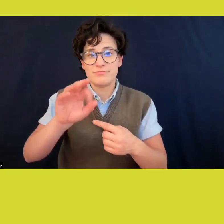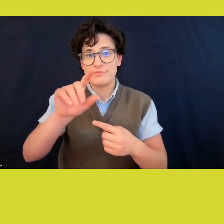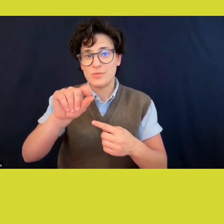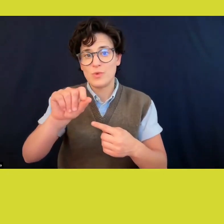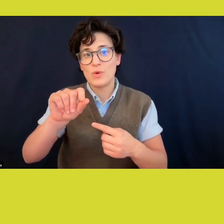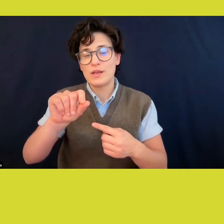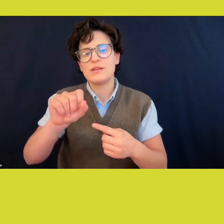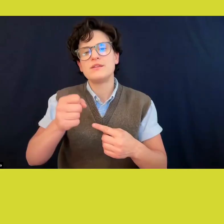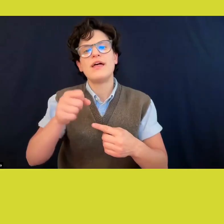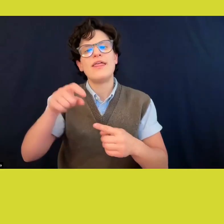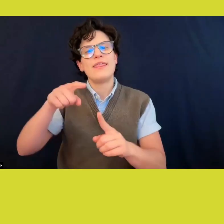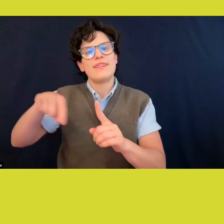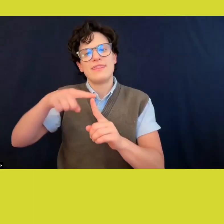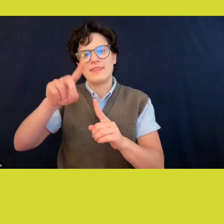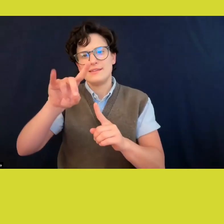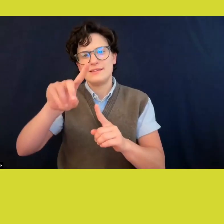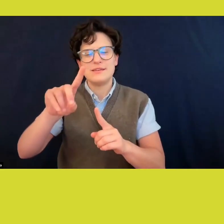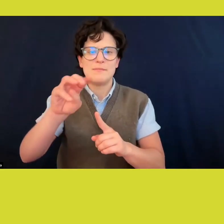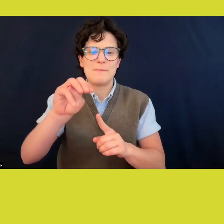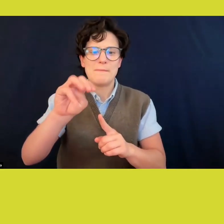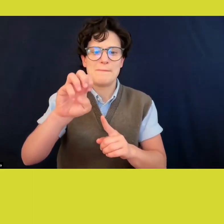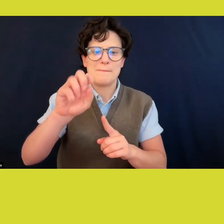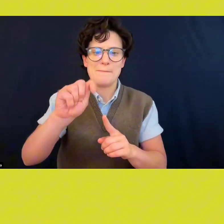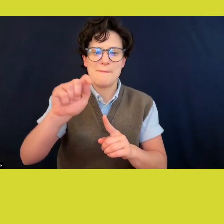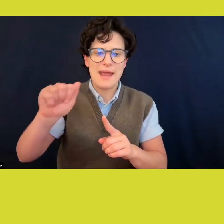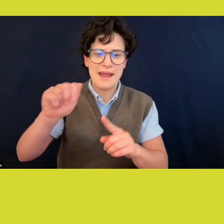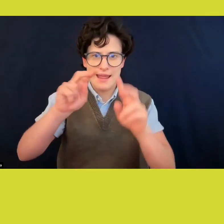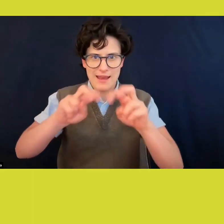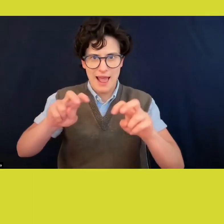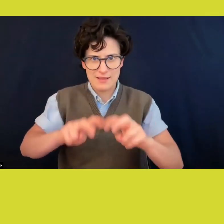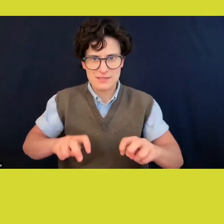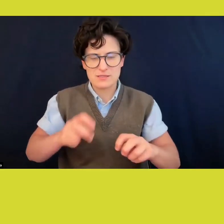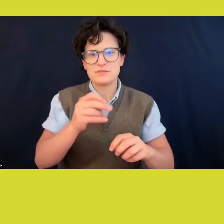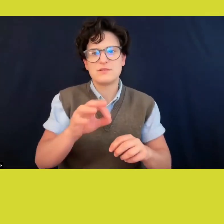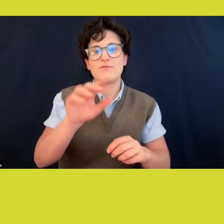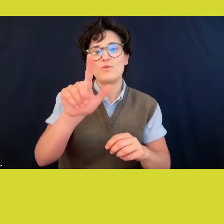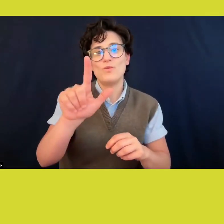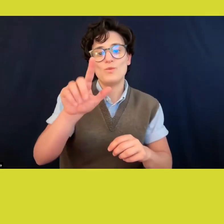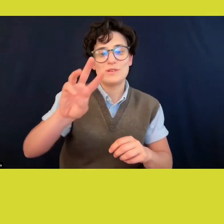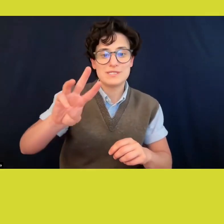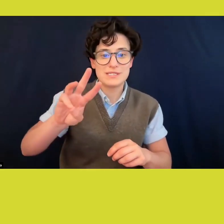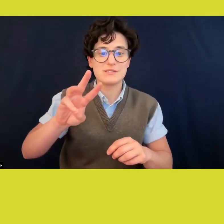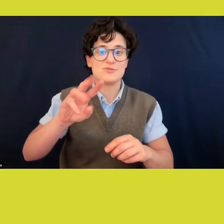of 26 randomized control trials, not only in the United States, but in Canada.